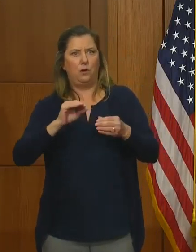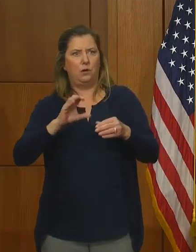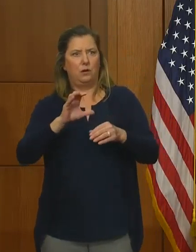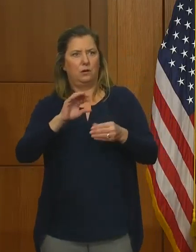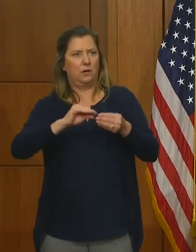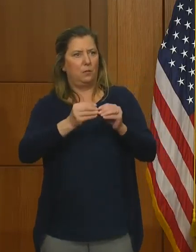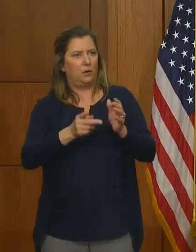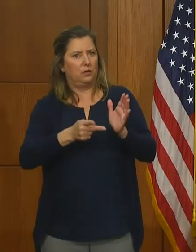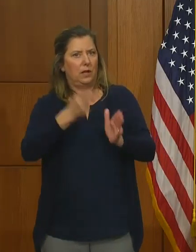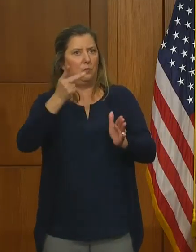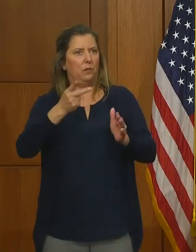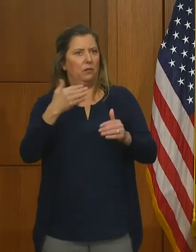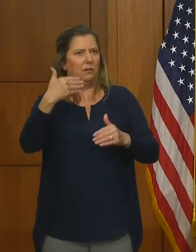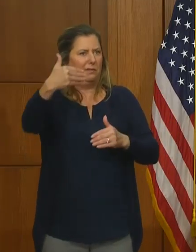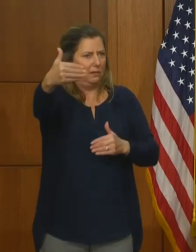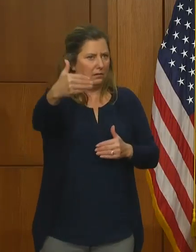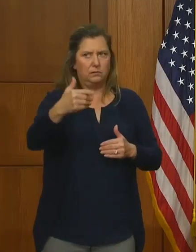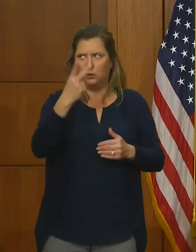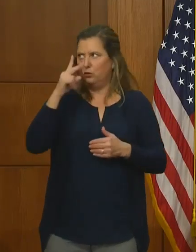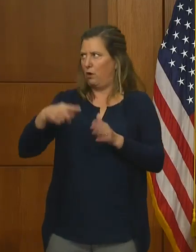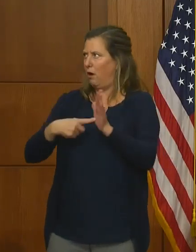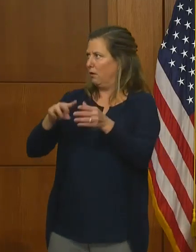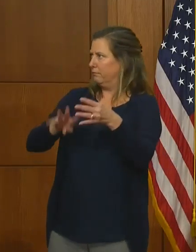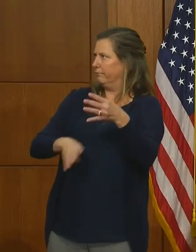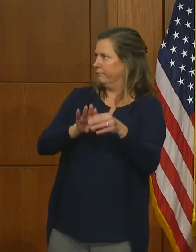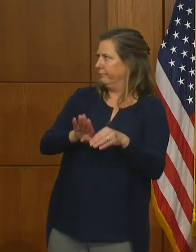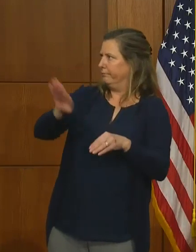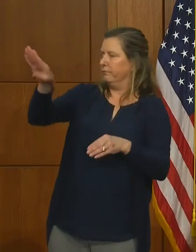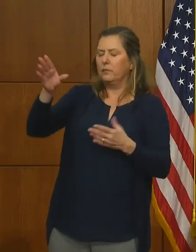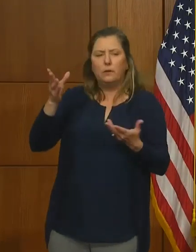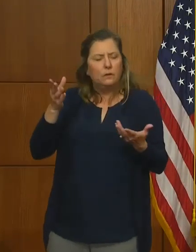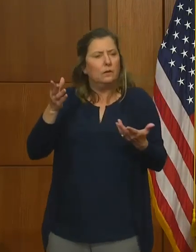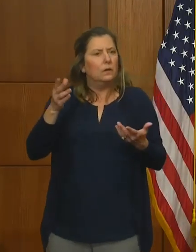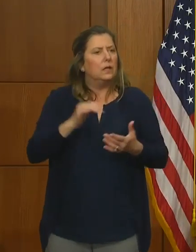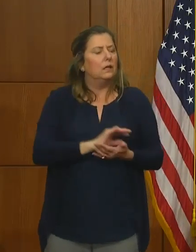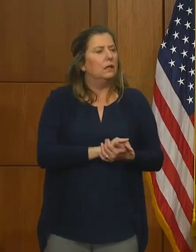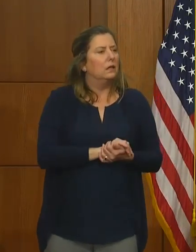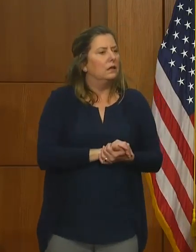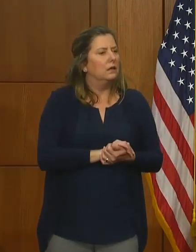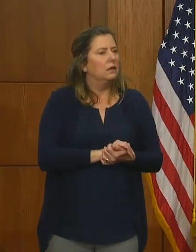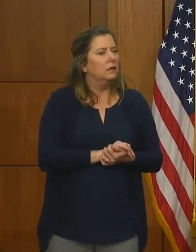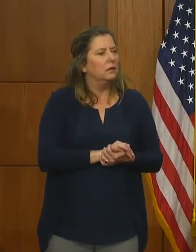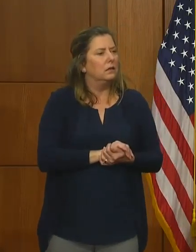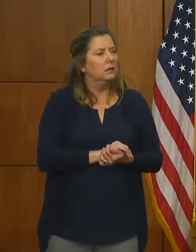YOU'RE STILL SEEING THAT CASE COUNT RISES WE'VE SEEN ON THAT